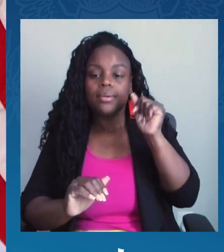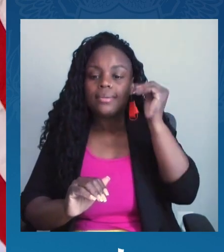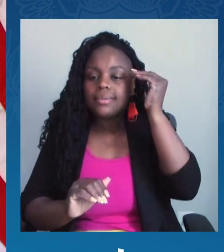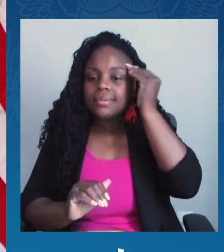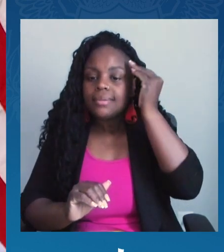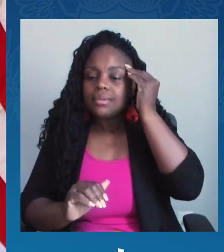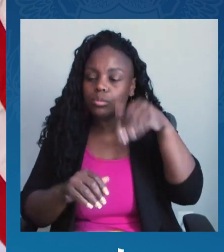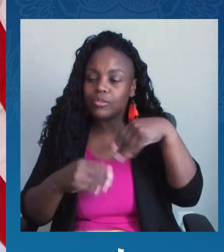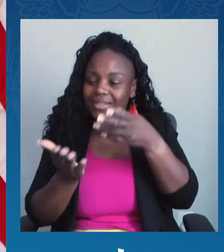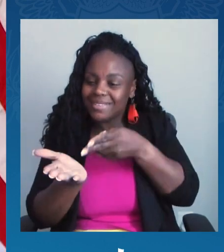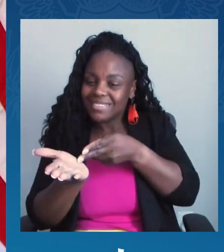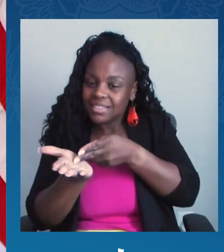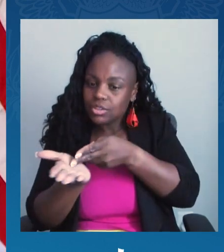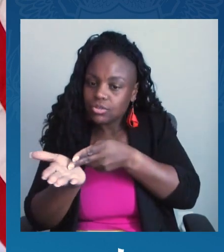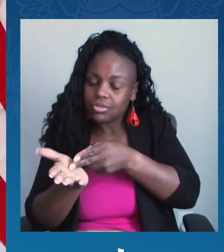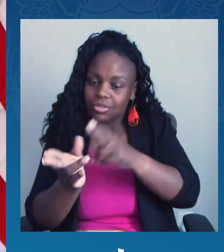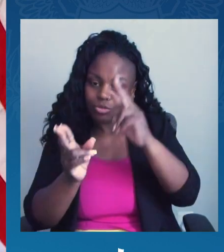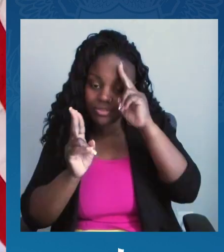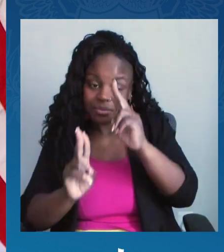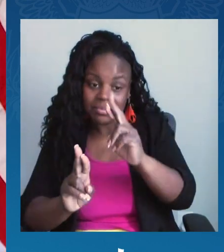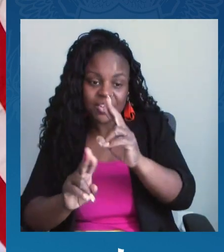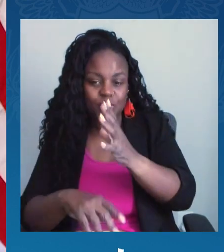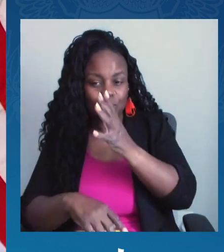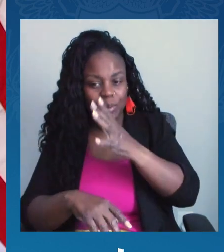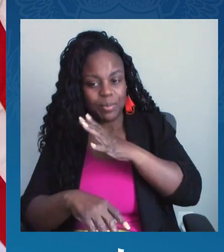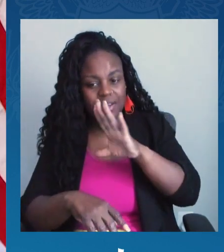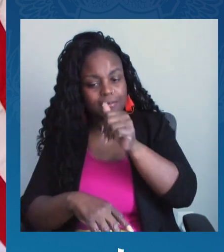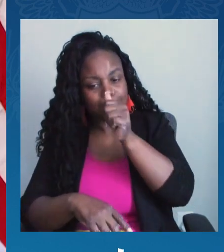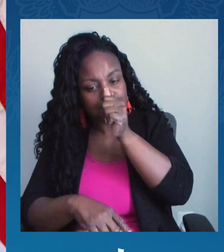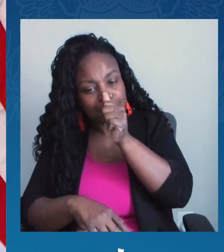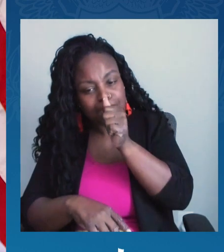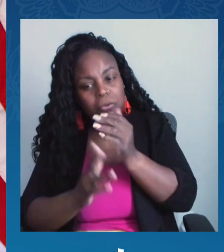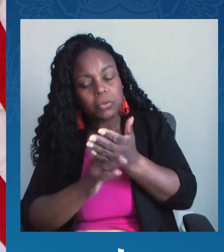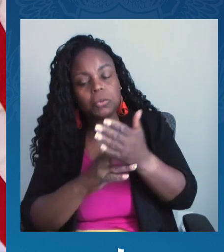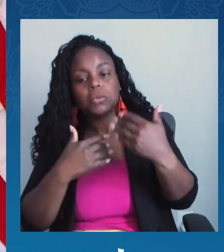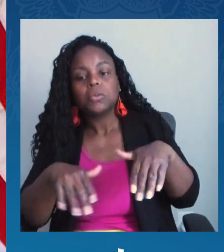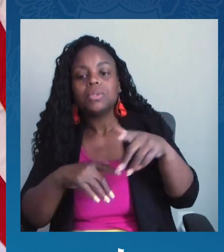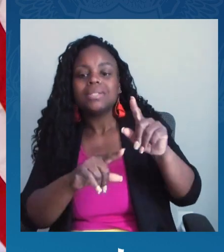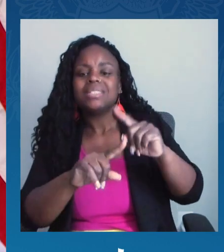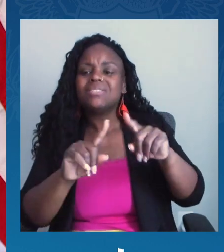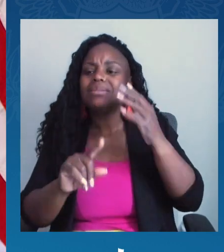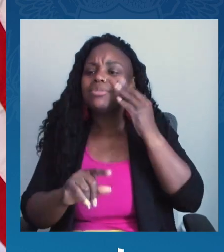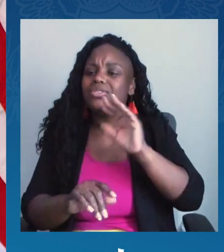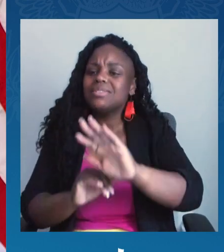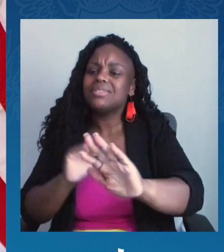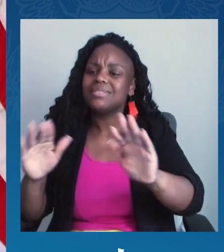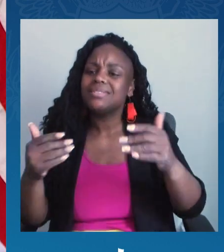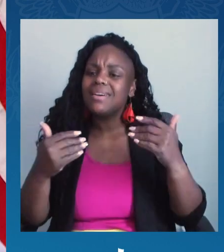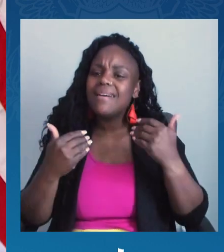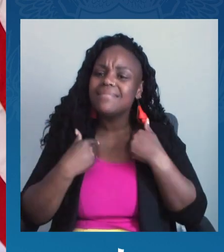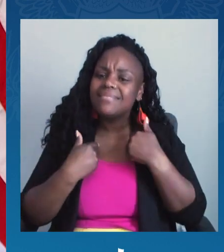who are going through these experiences. The other work that we are doing